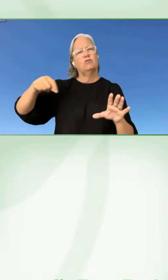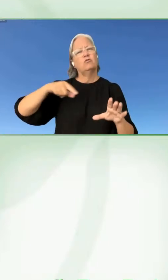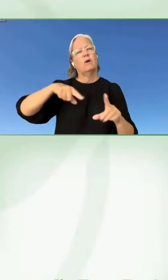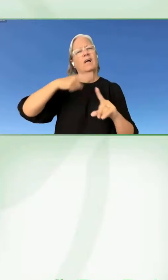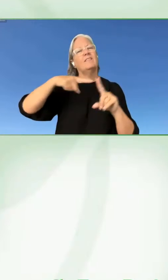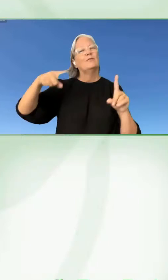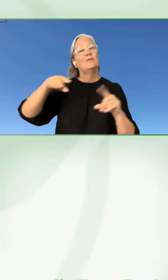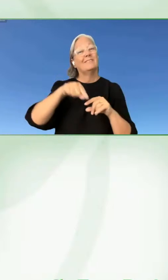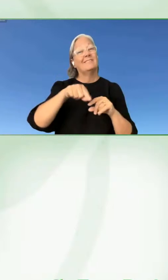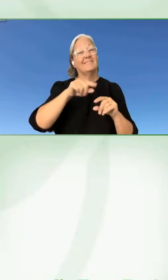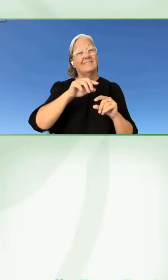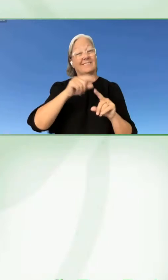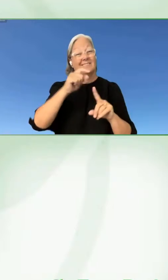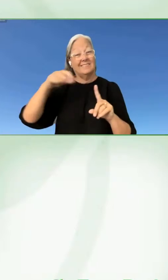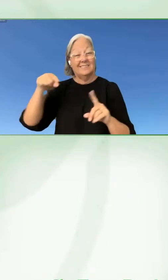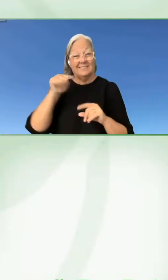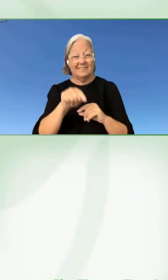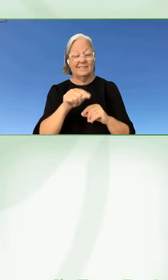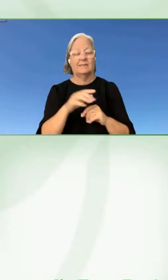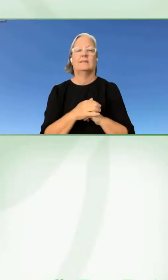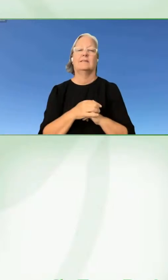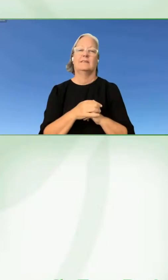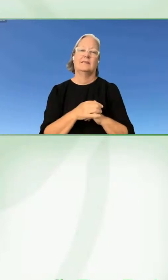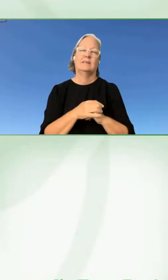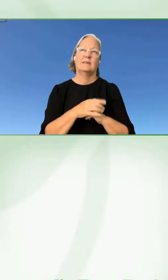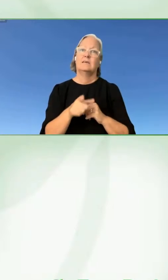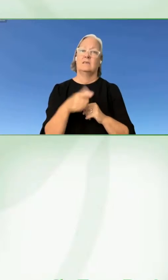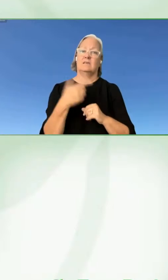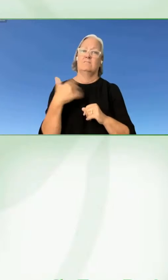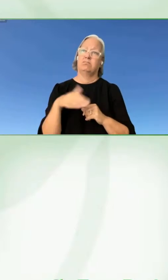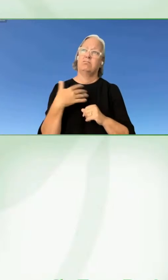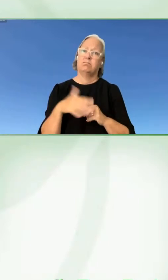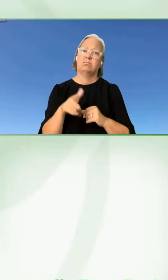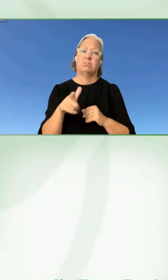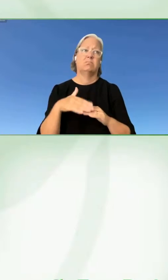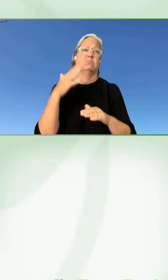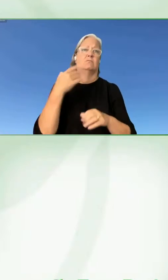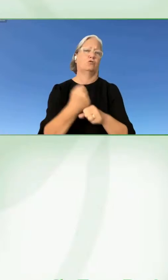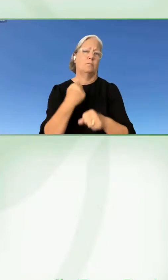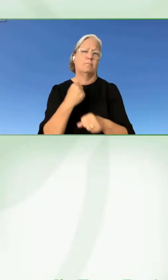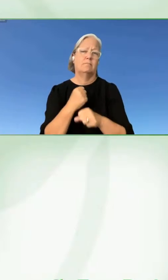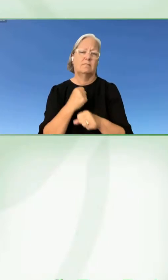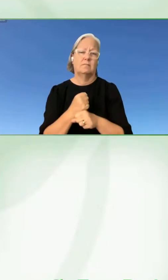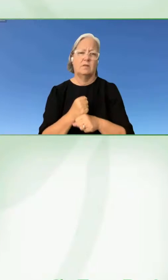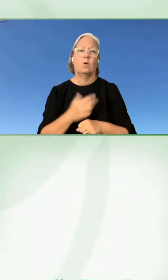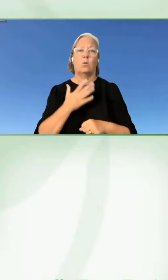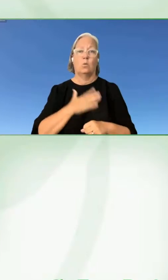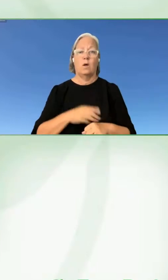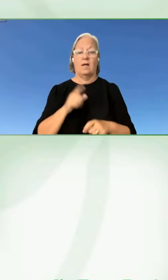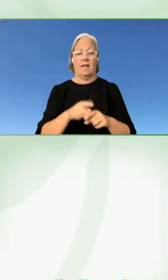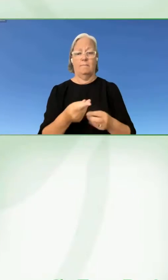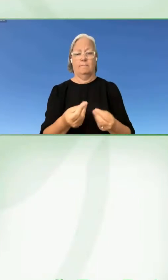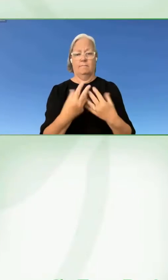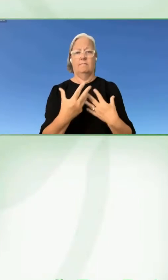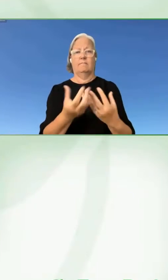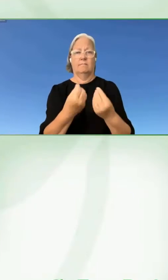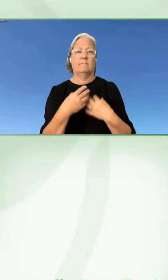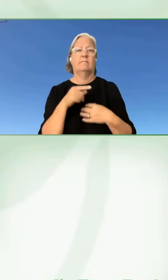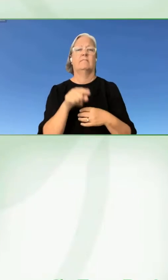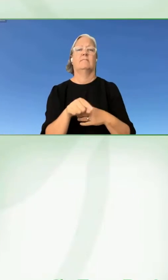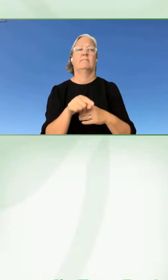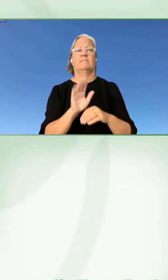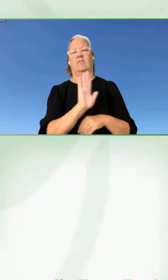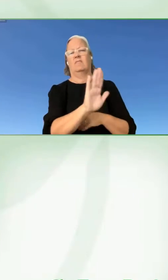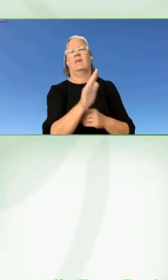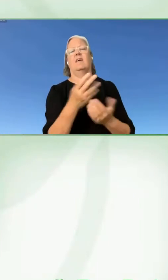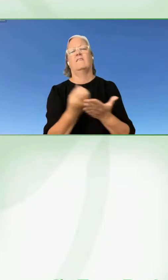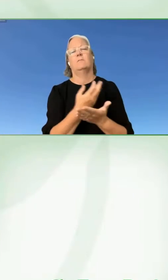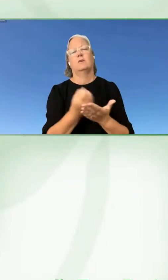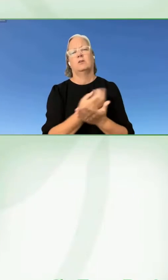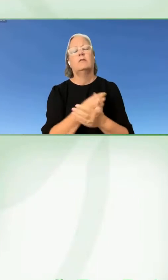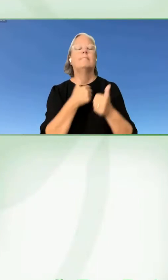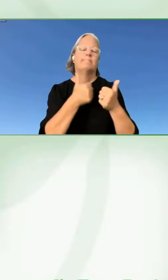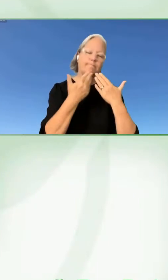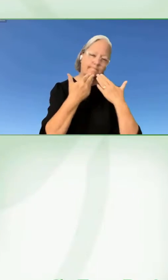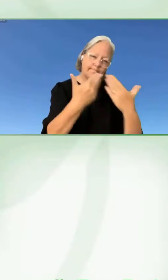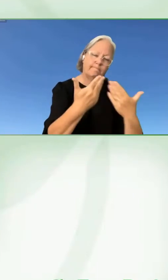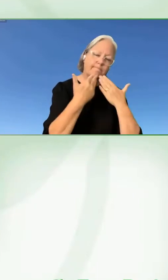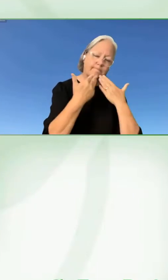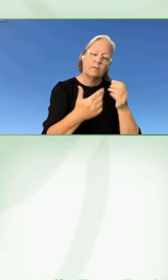When we are bringing people with disabilities into digital services and digital government,